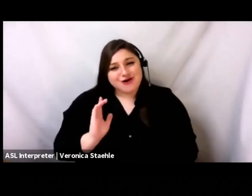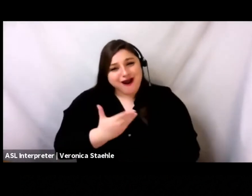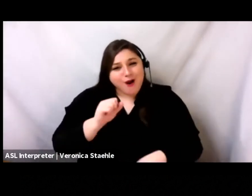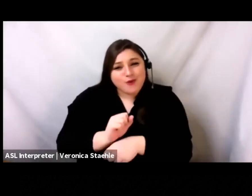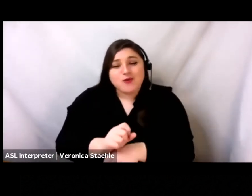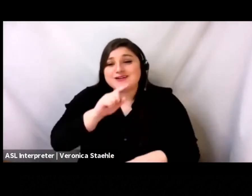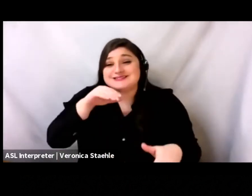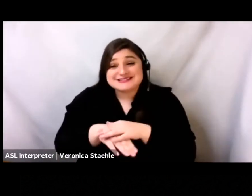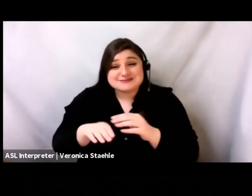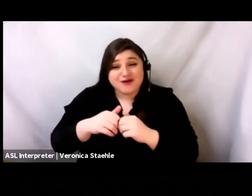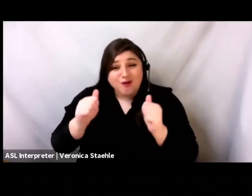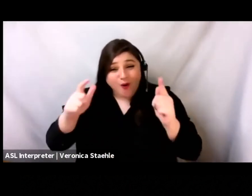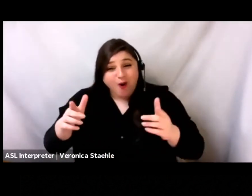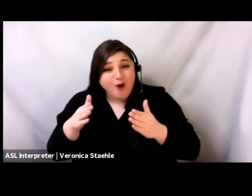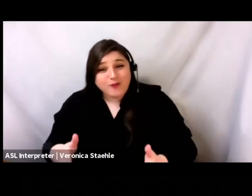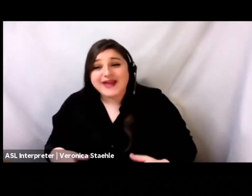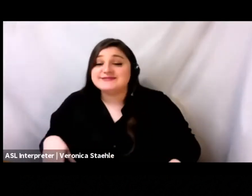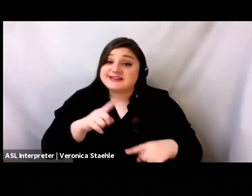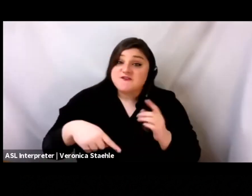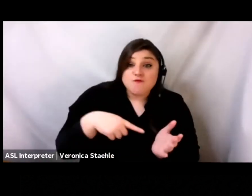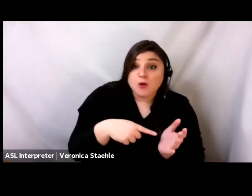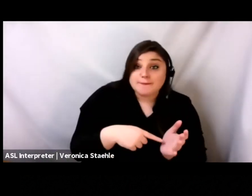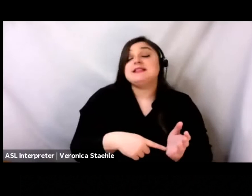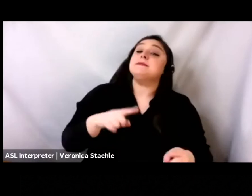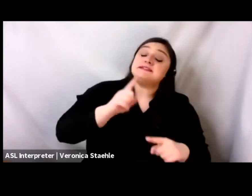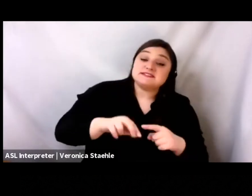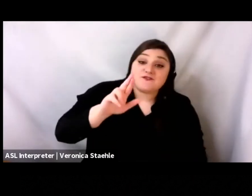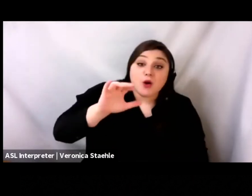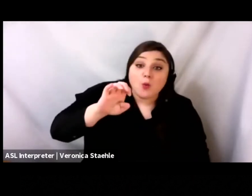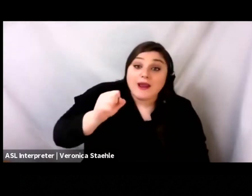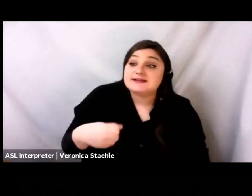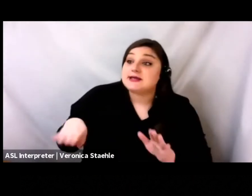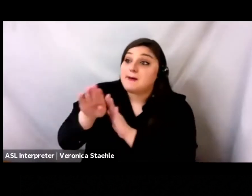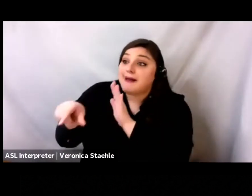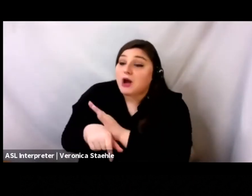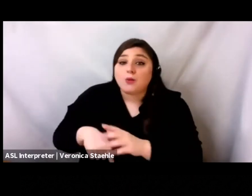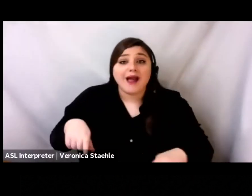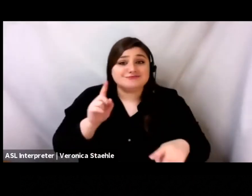to disabled people, backgrounds, races, to all of us, artists and observers alike and for me,